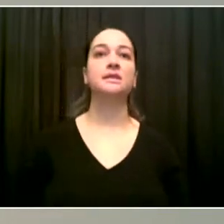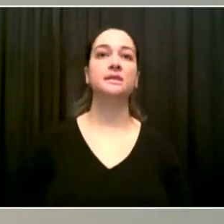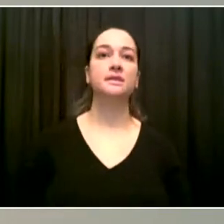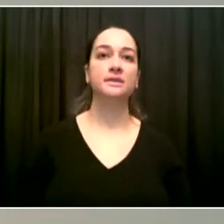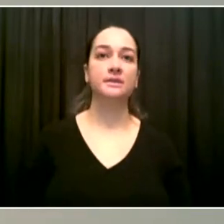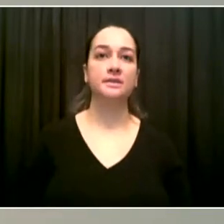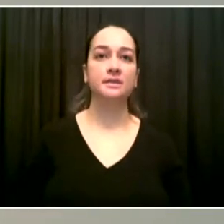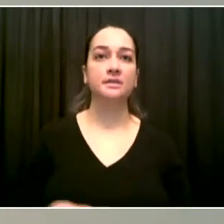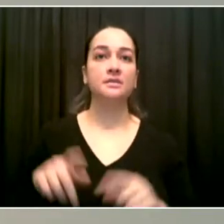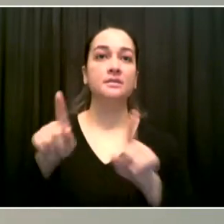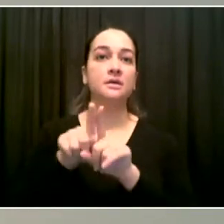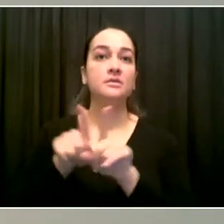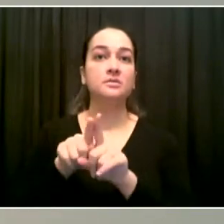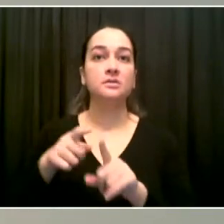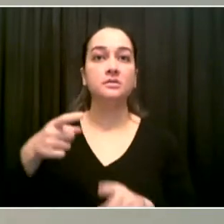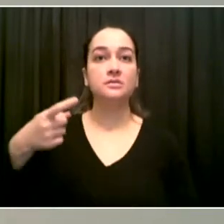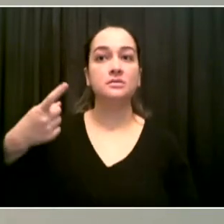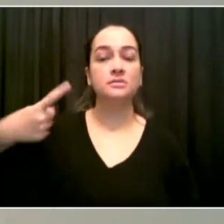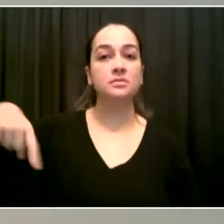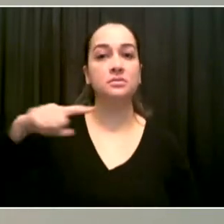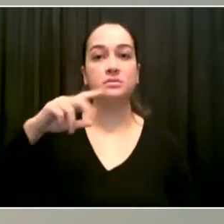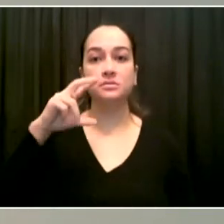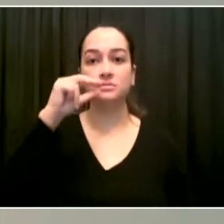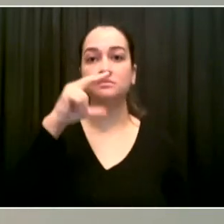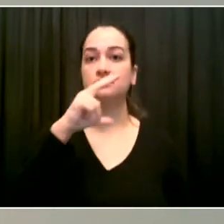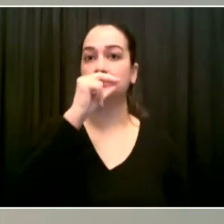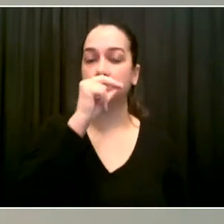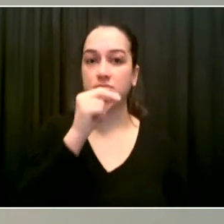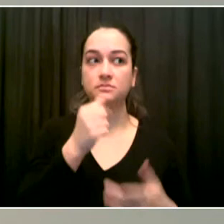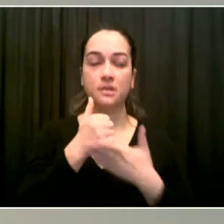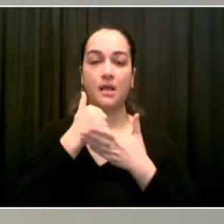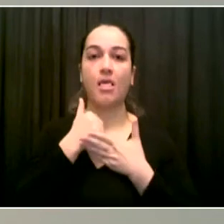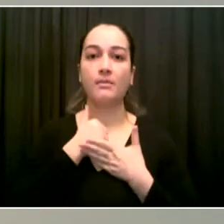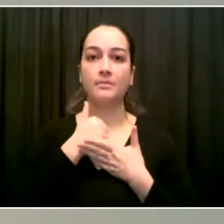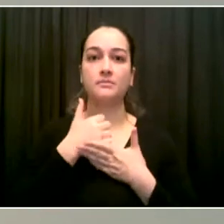PEOPLE RRGAEIIN THE ABILITY TO LIVE THEIR LIVES NORMALLY AS WELL AS INCREASING